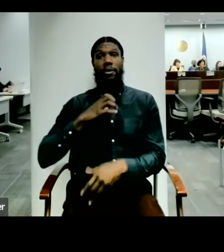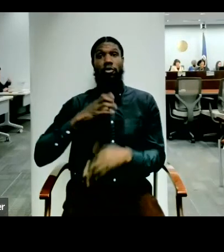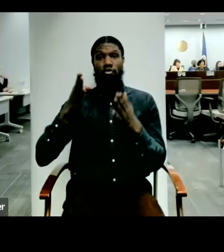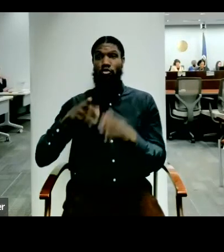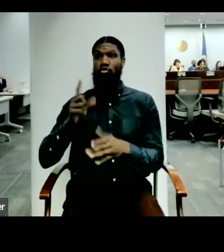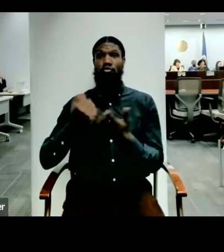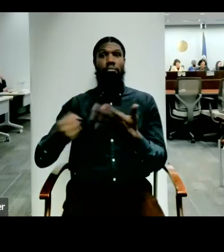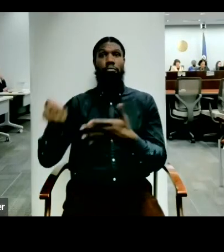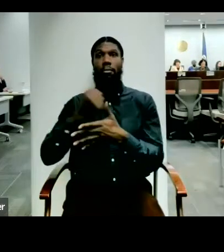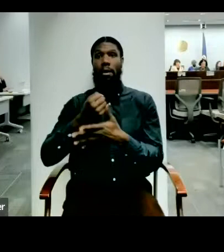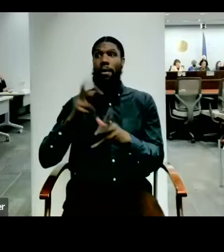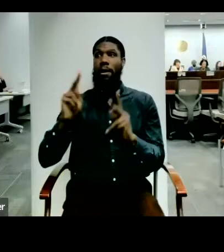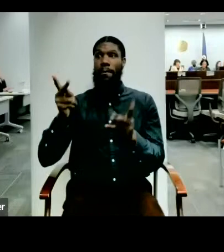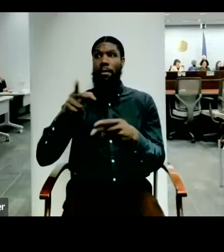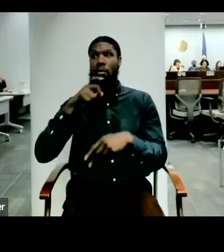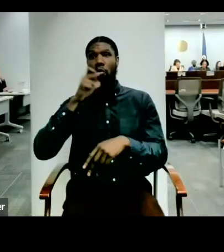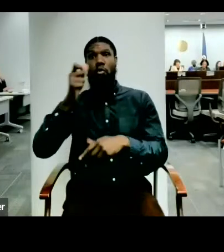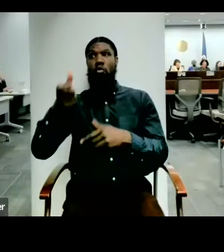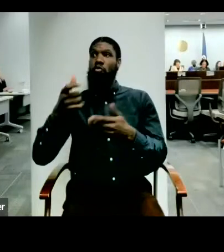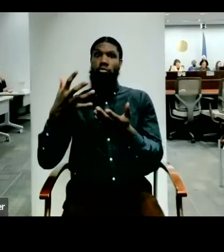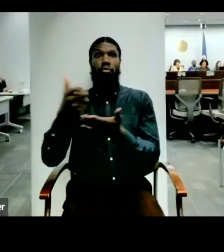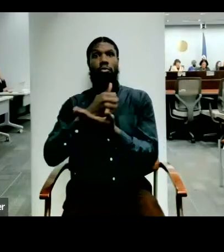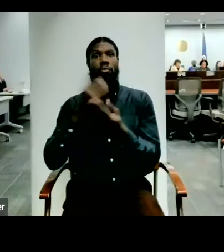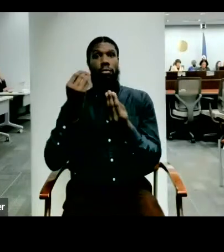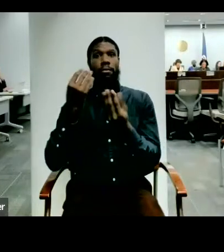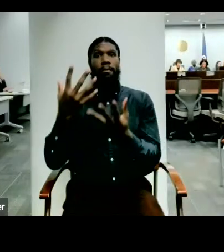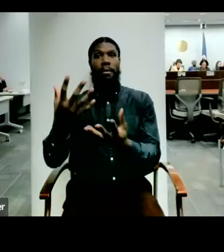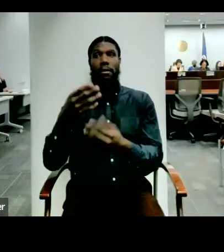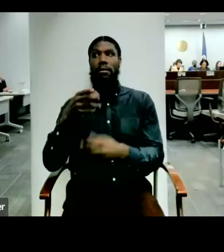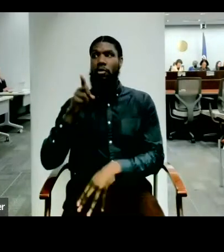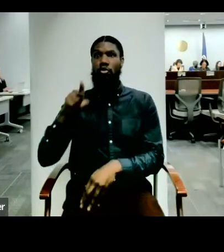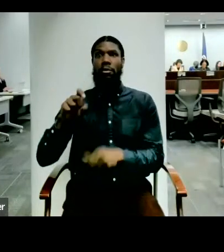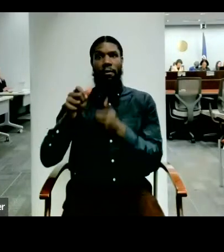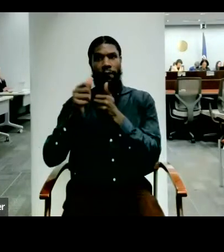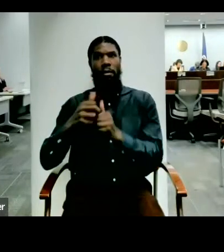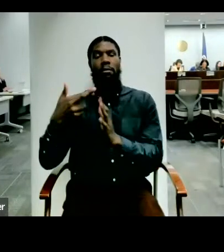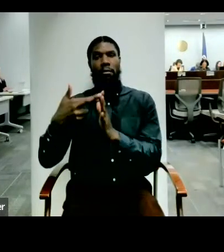then acts accordingly and there is no reason to think that it should have a, you know,